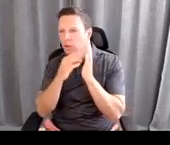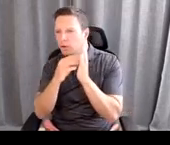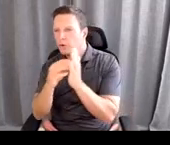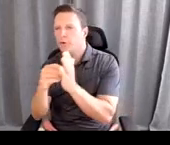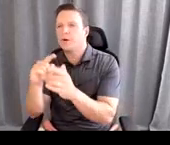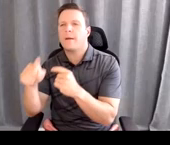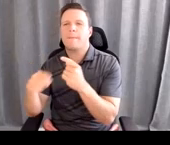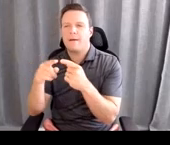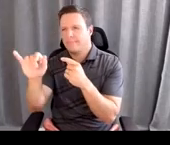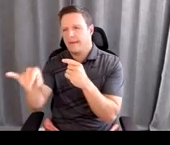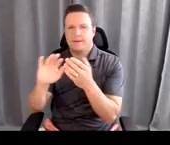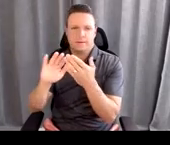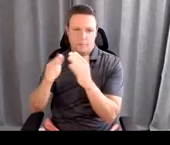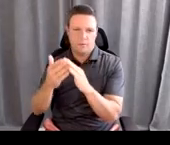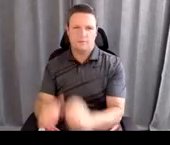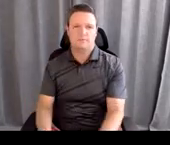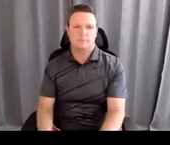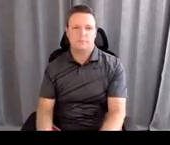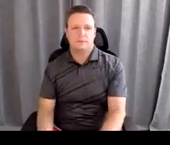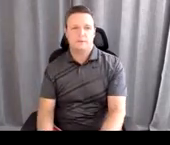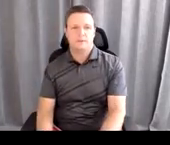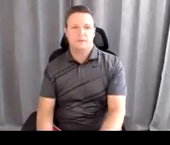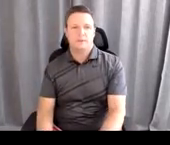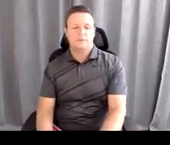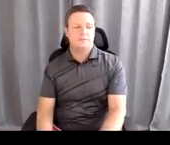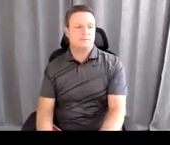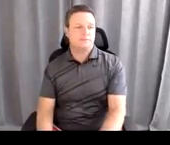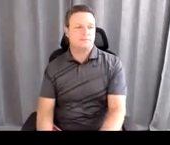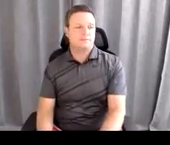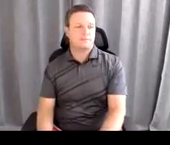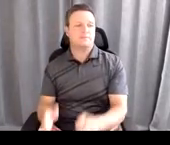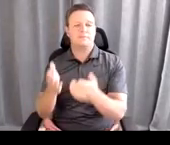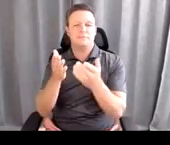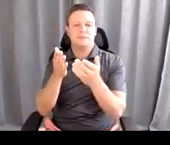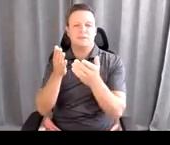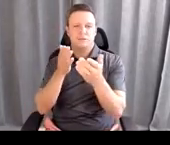Service learning can sit right in the middle because the beneficiary could be the provider.